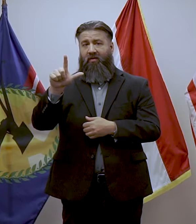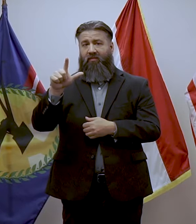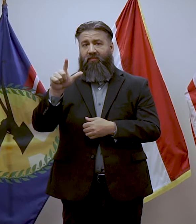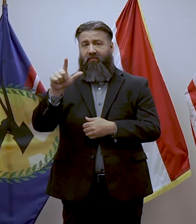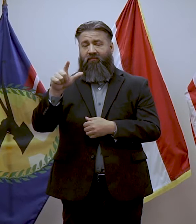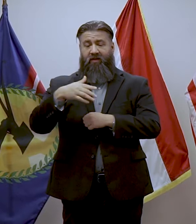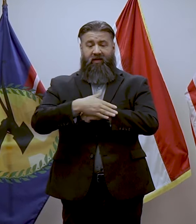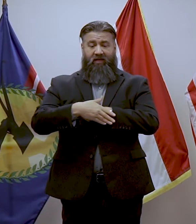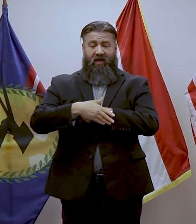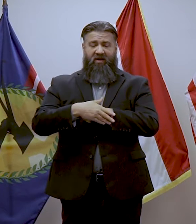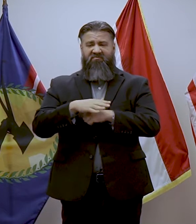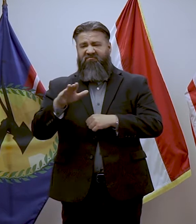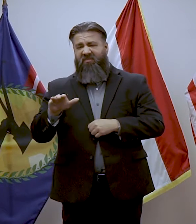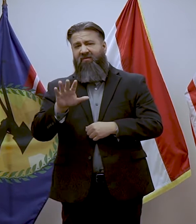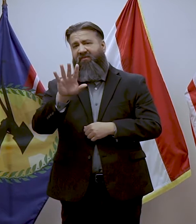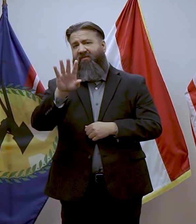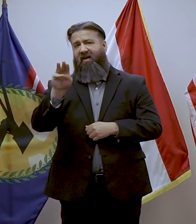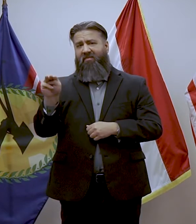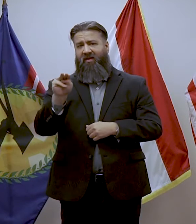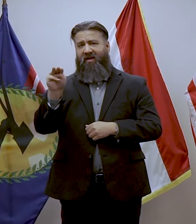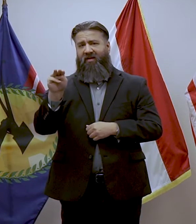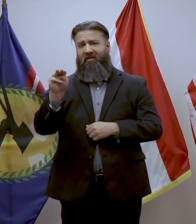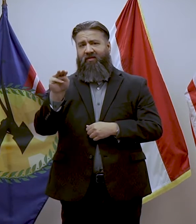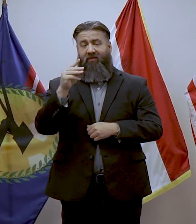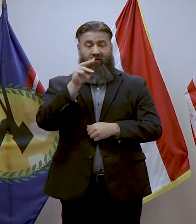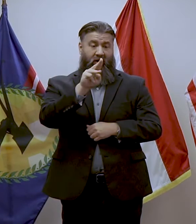for UMSL we are looking at a minimum of $10 million.